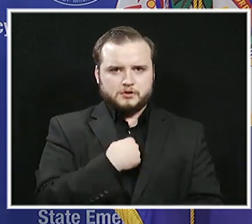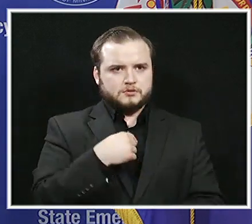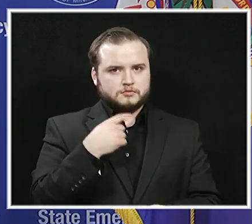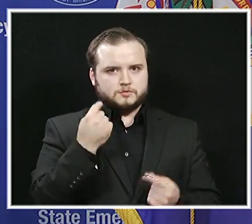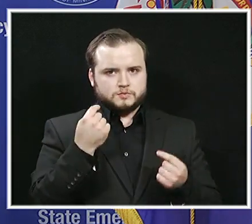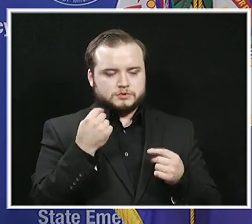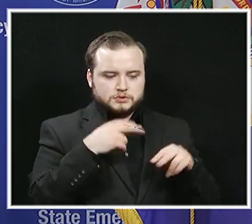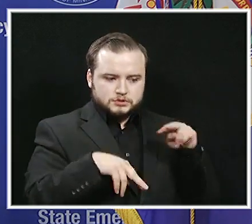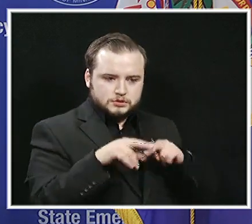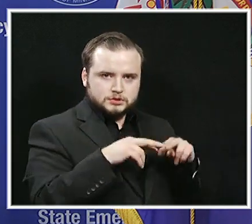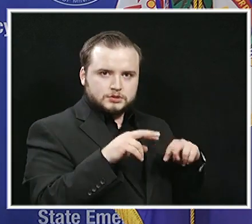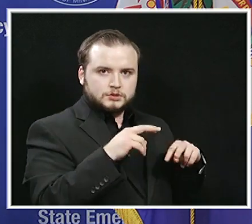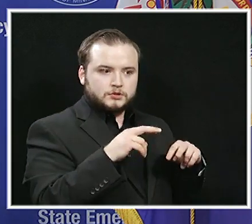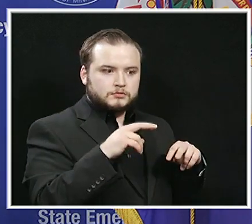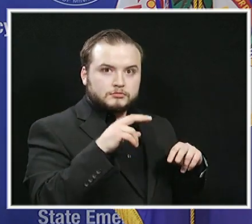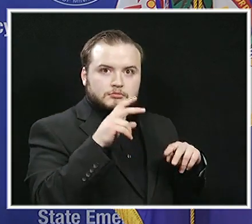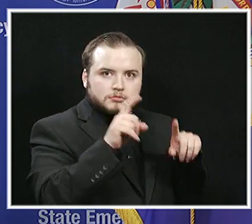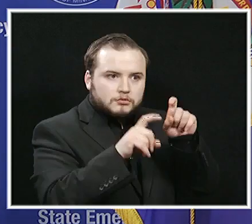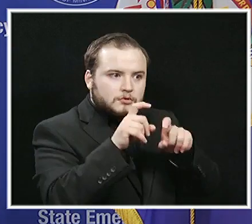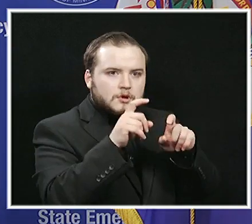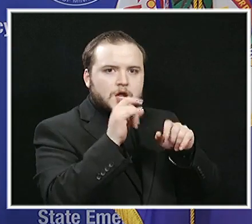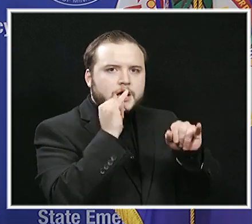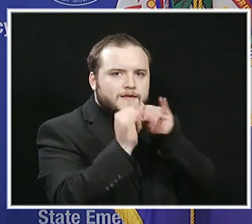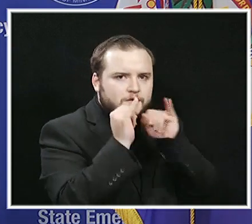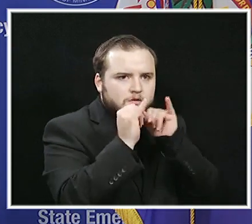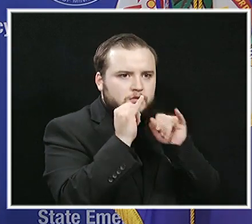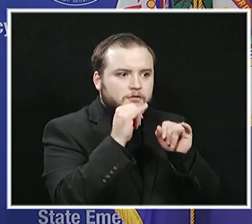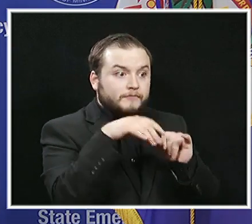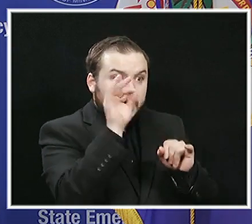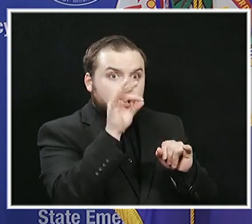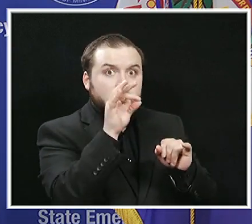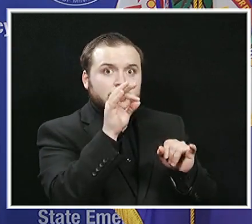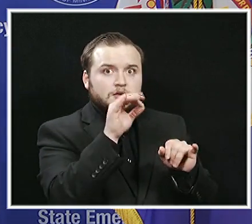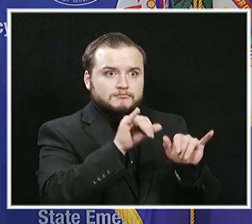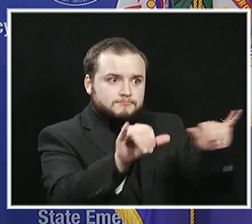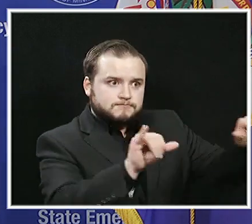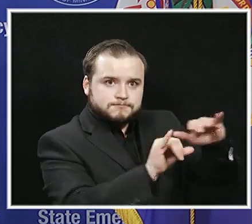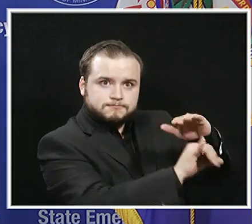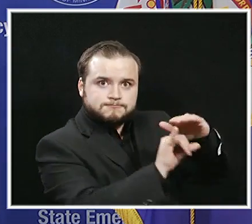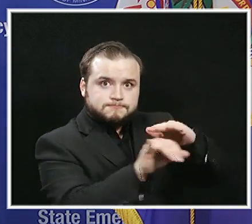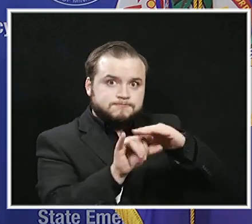moving the goalpost, once we had the capacity to test, trace, and isolate, the goal here is to move to a